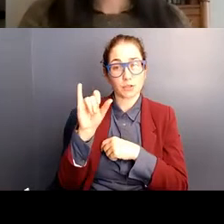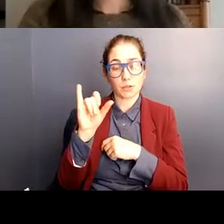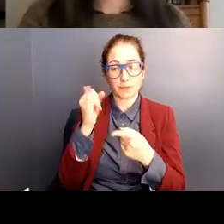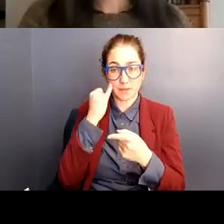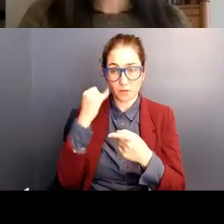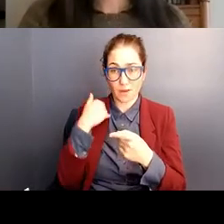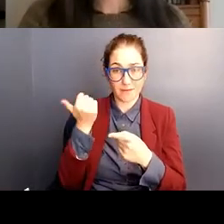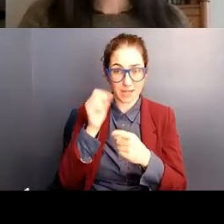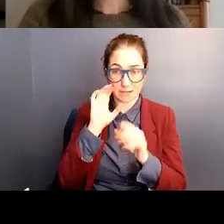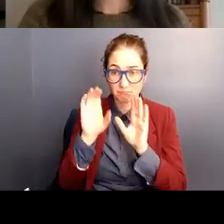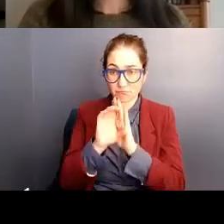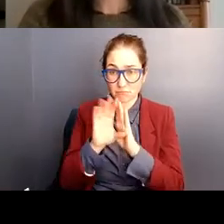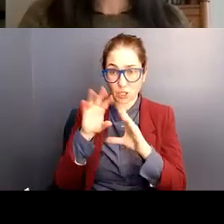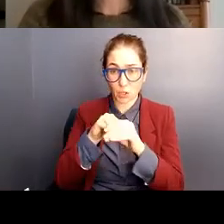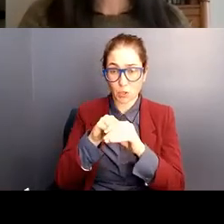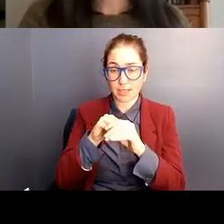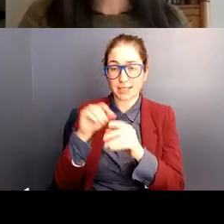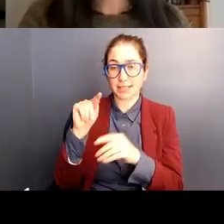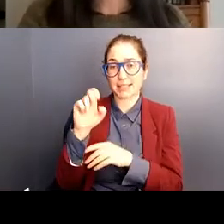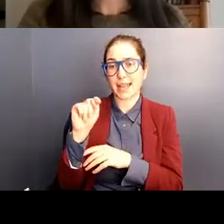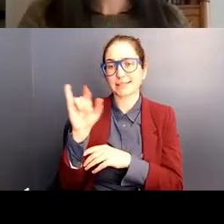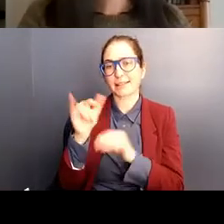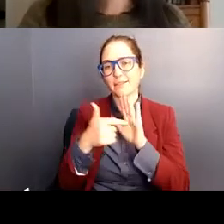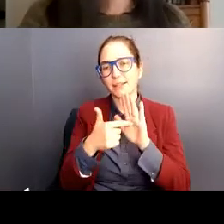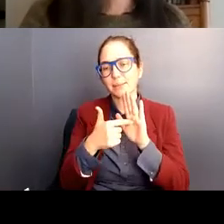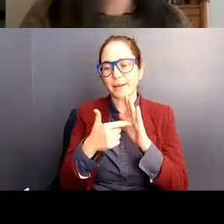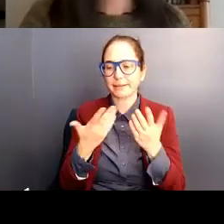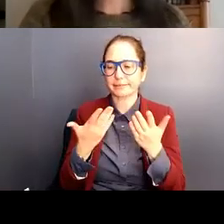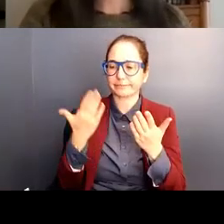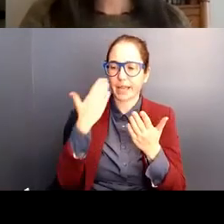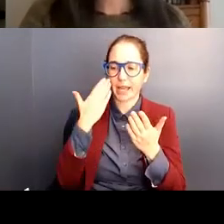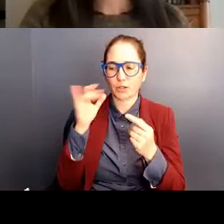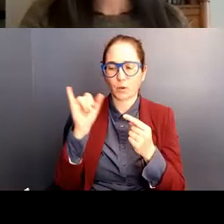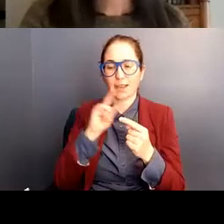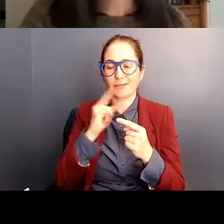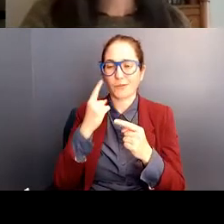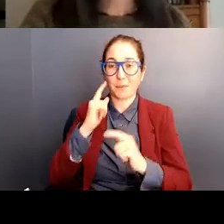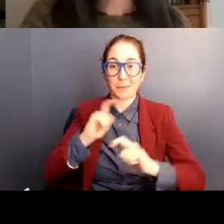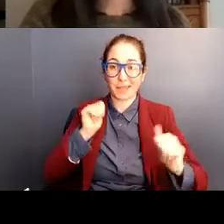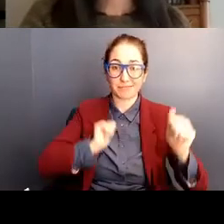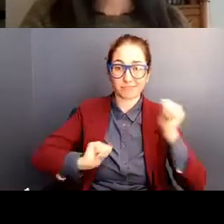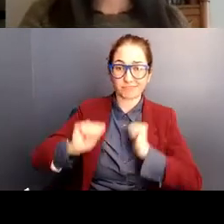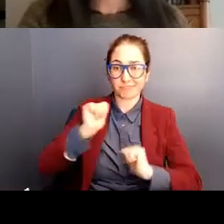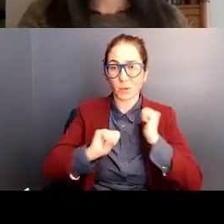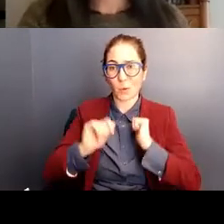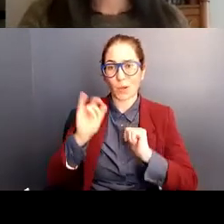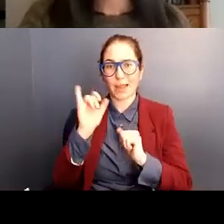that include text -- so for instance I know for like big theatrical productions or big exhibitions, sometimes we have a graphic